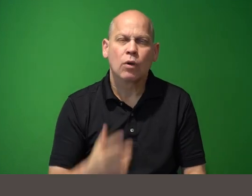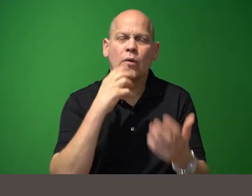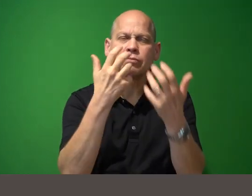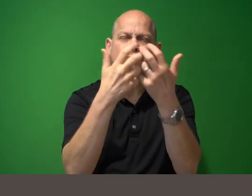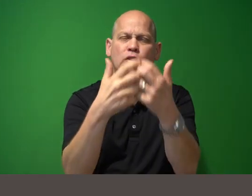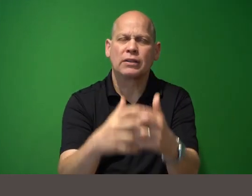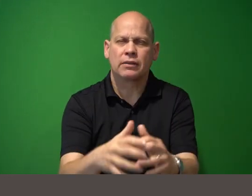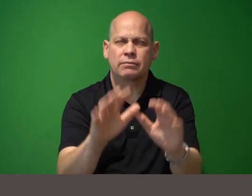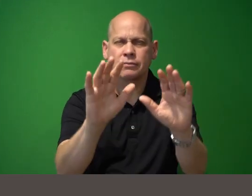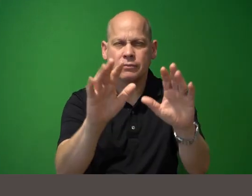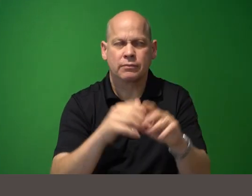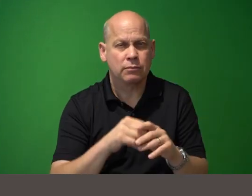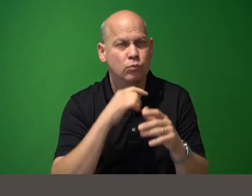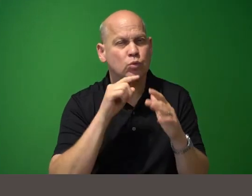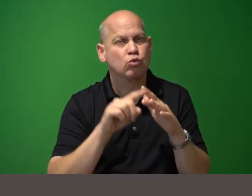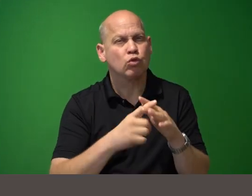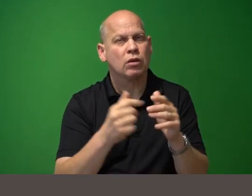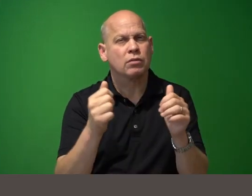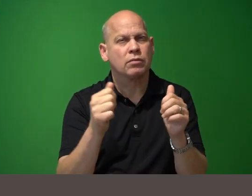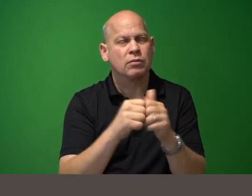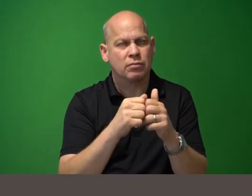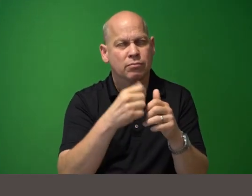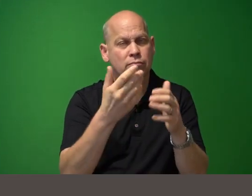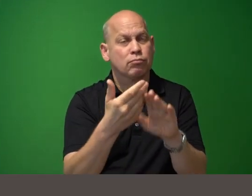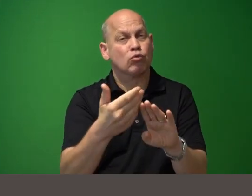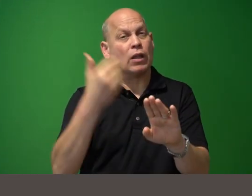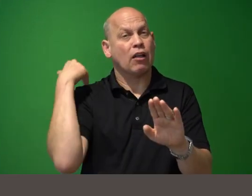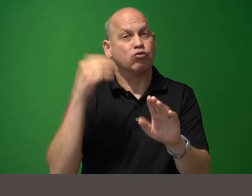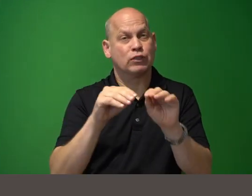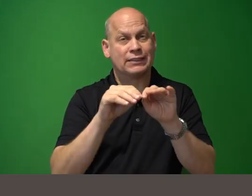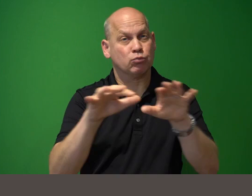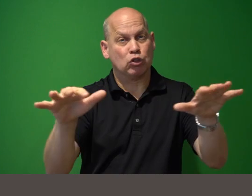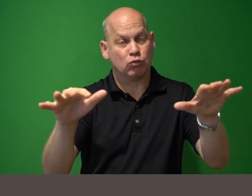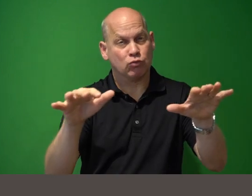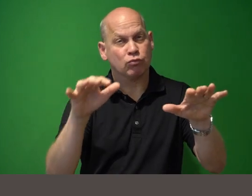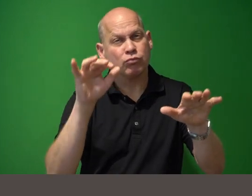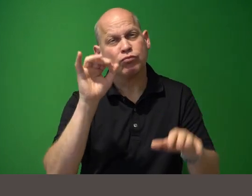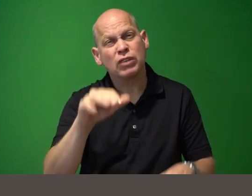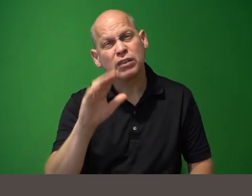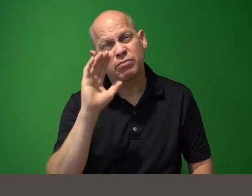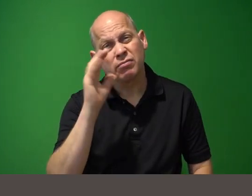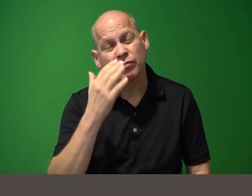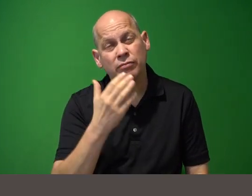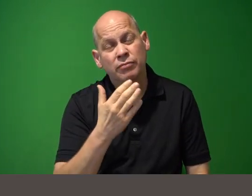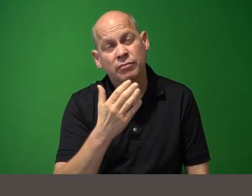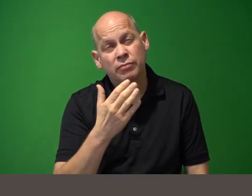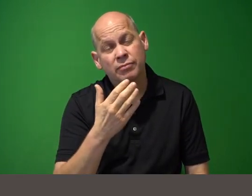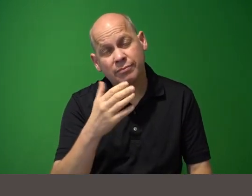So we start with a prior distribution, and that basically tells us what our belief